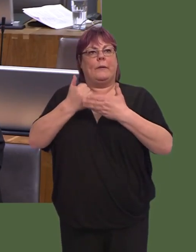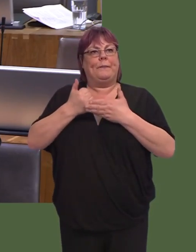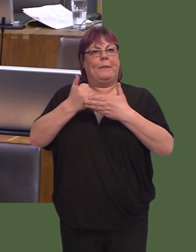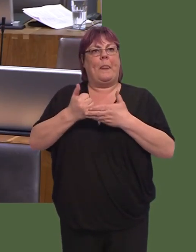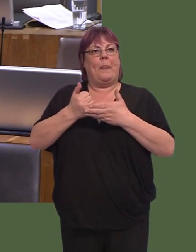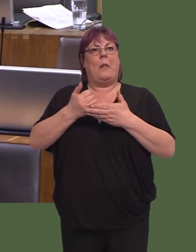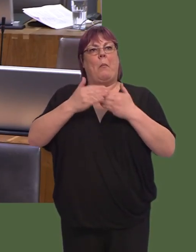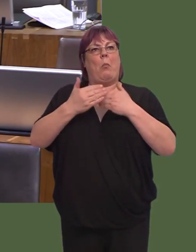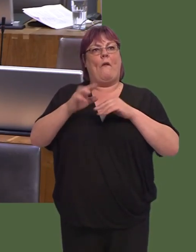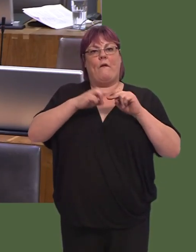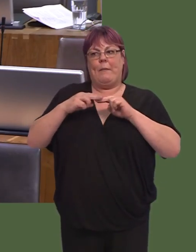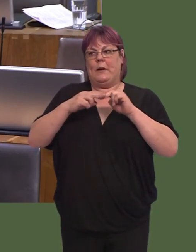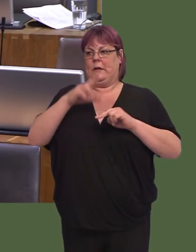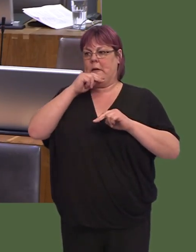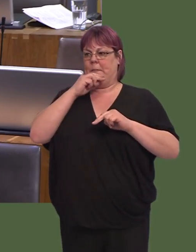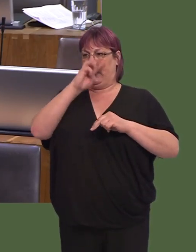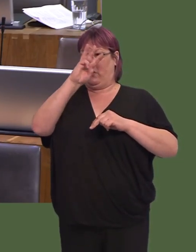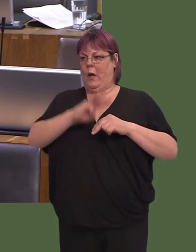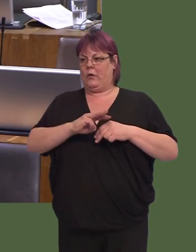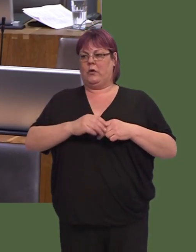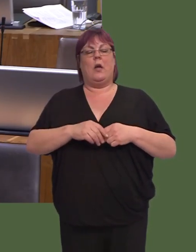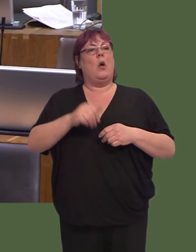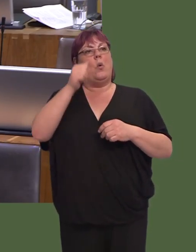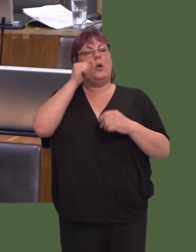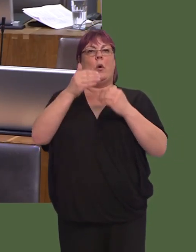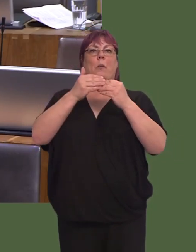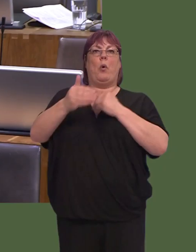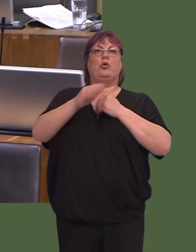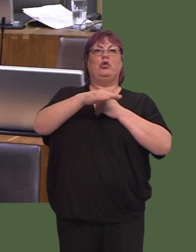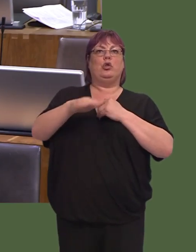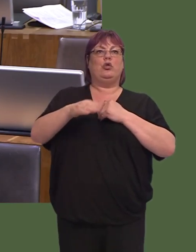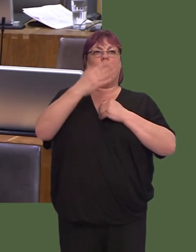The programme's targeted at prospective parents and families with children aged 0 to four,